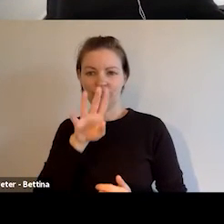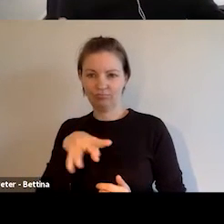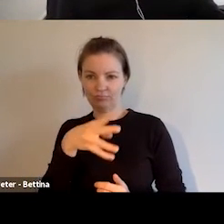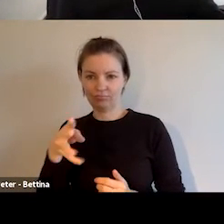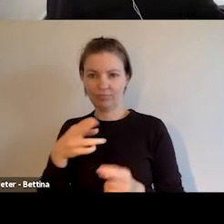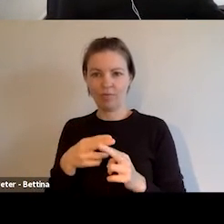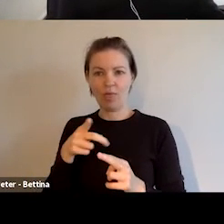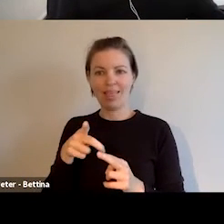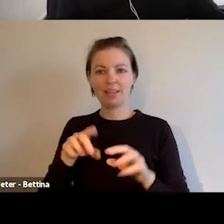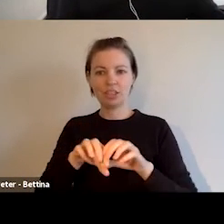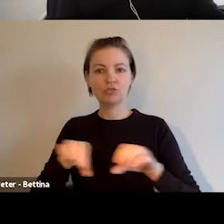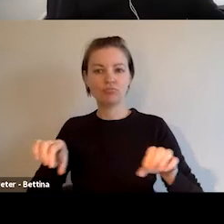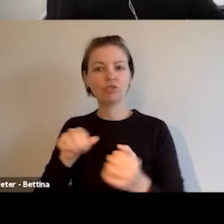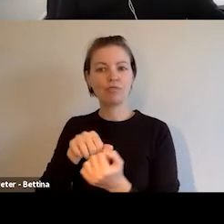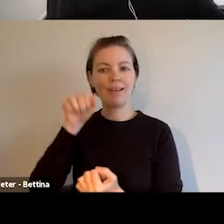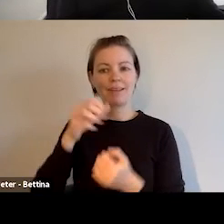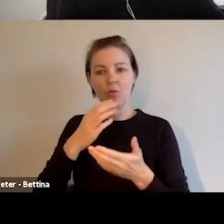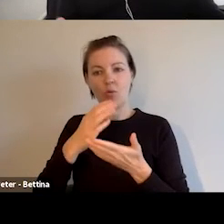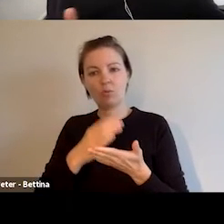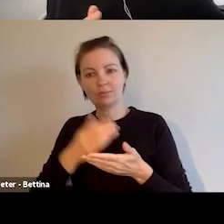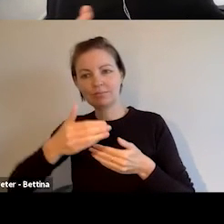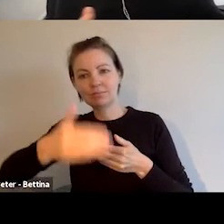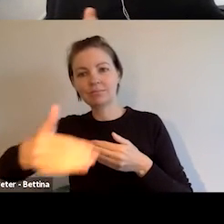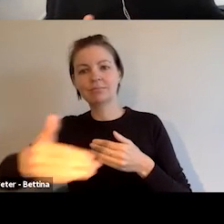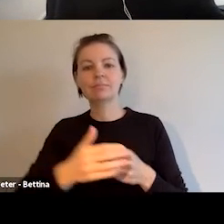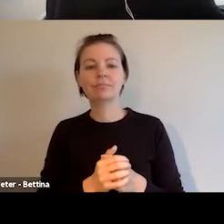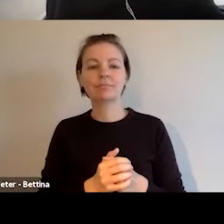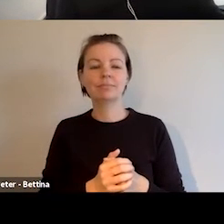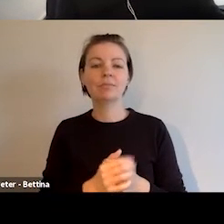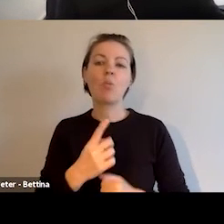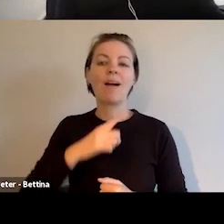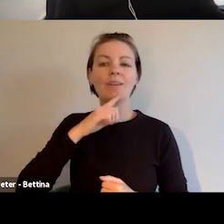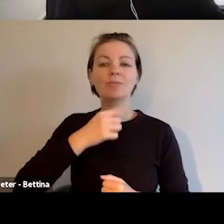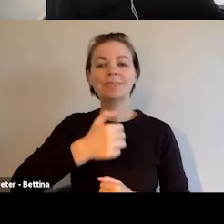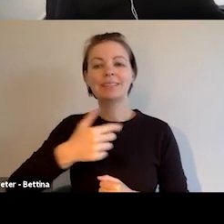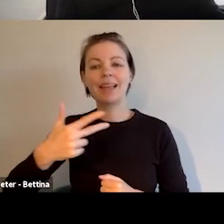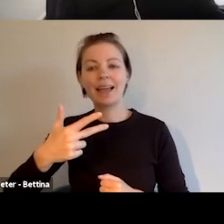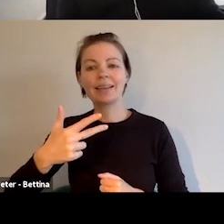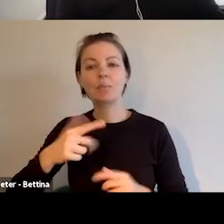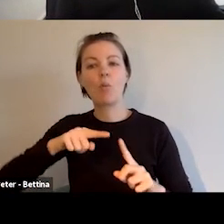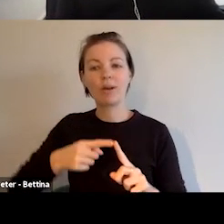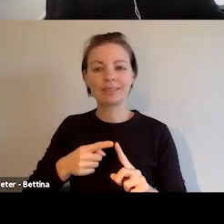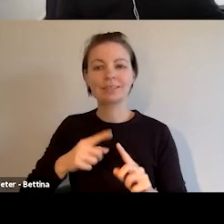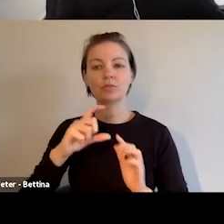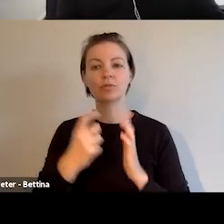Students to 168 credit points . In their first major. They can do